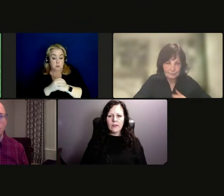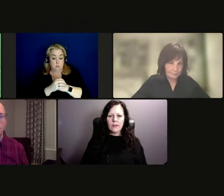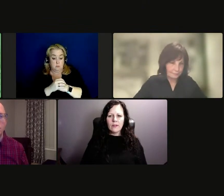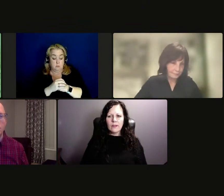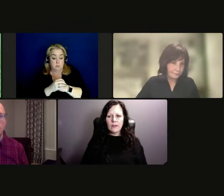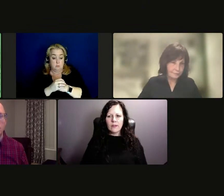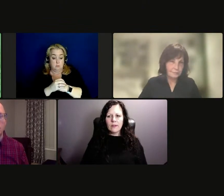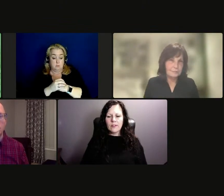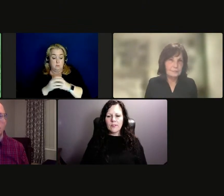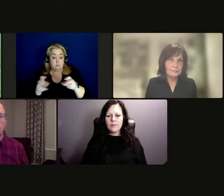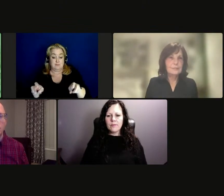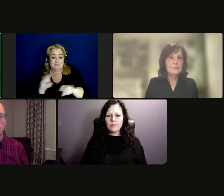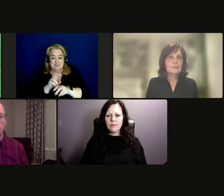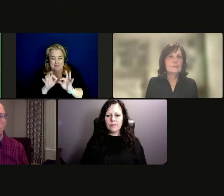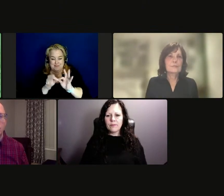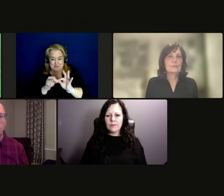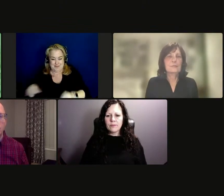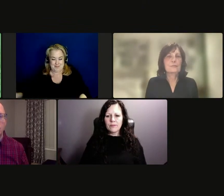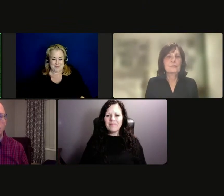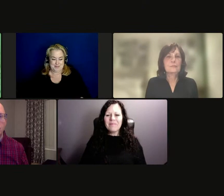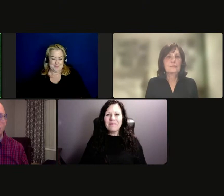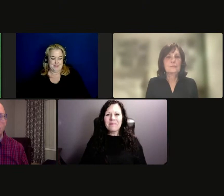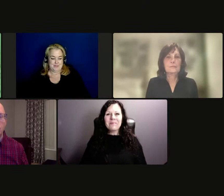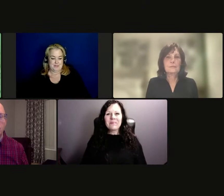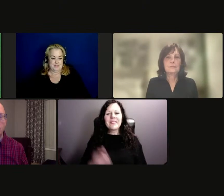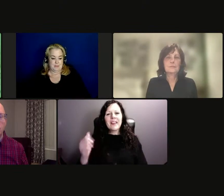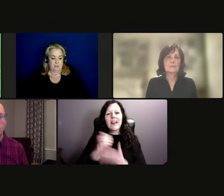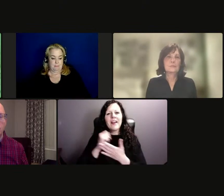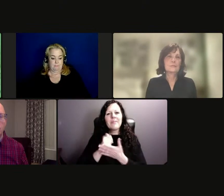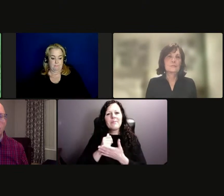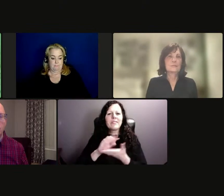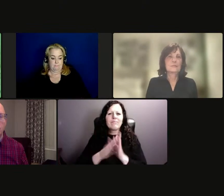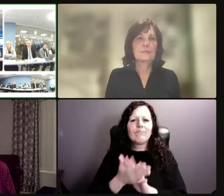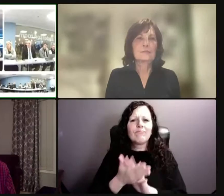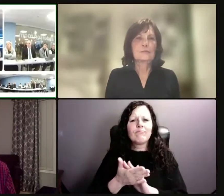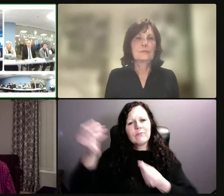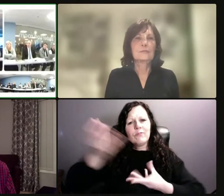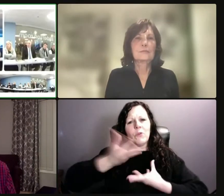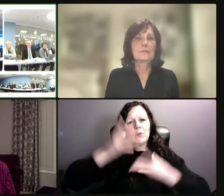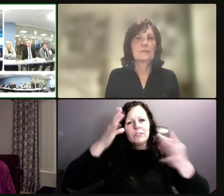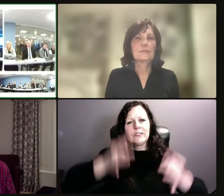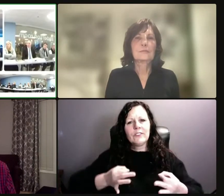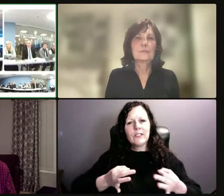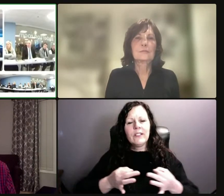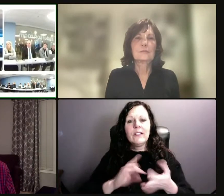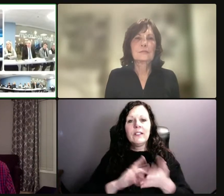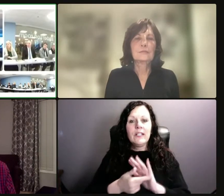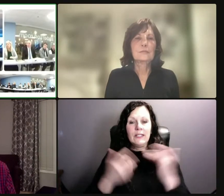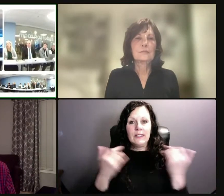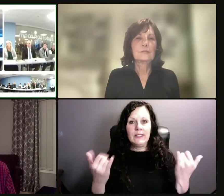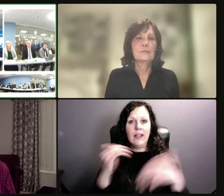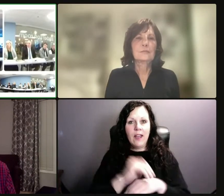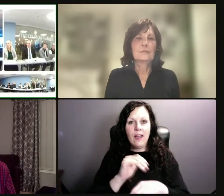COMMUNITY ENGAGEMENT, ALL